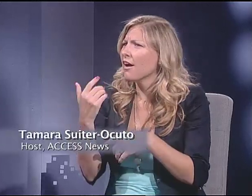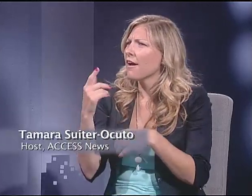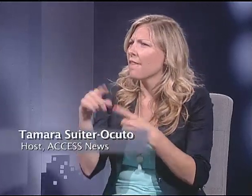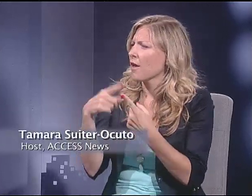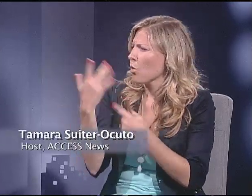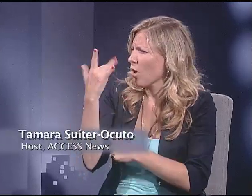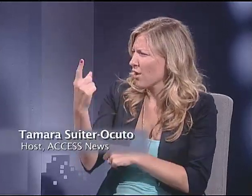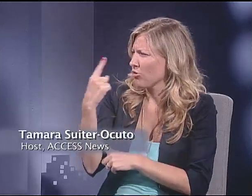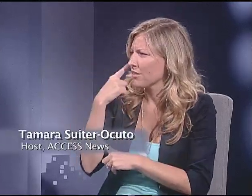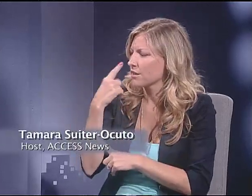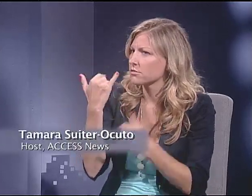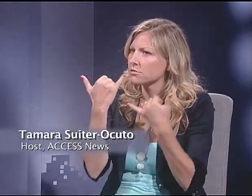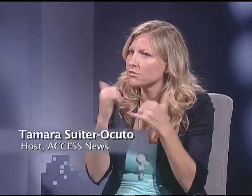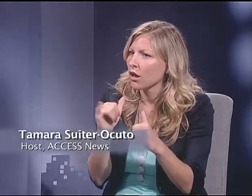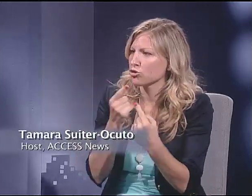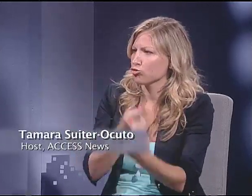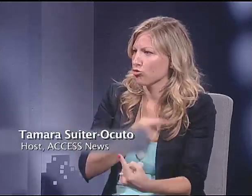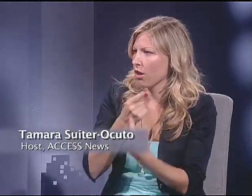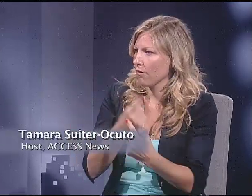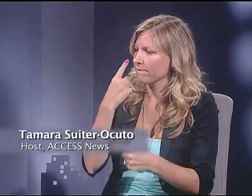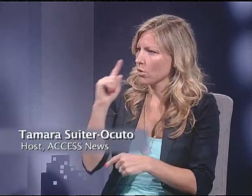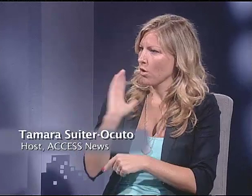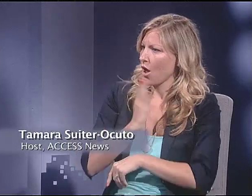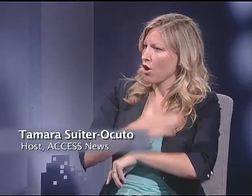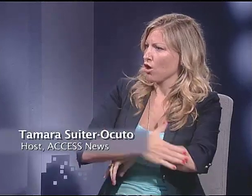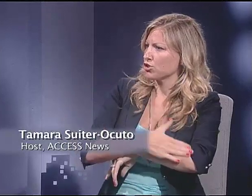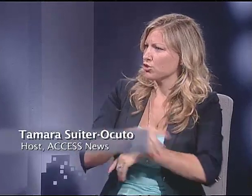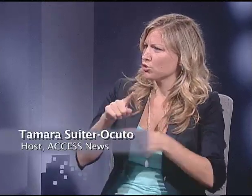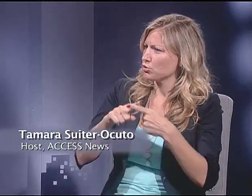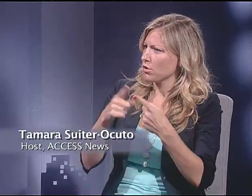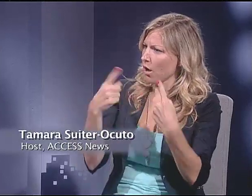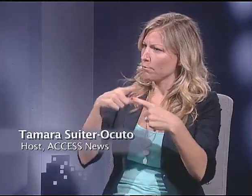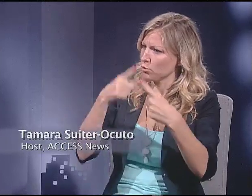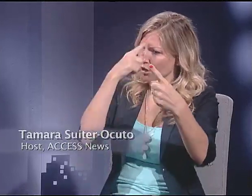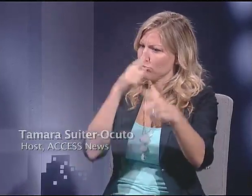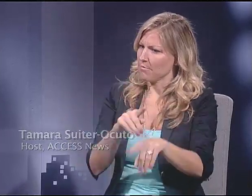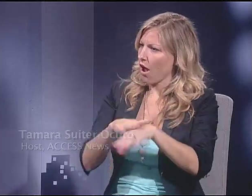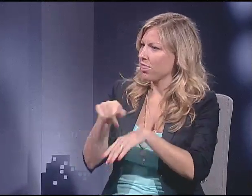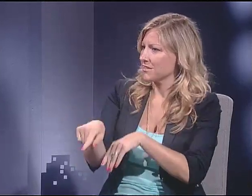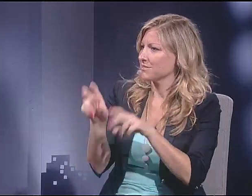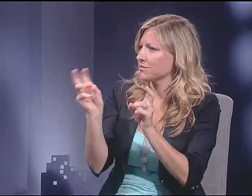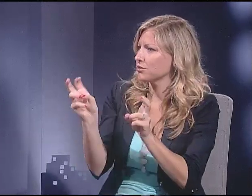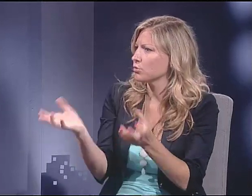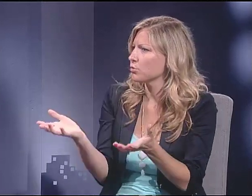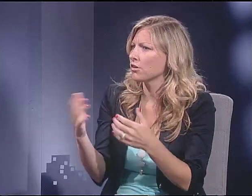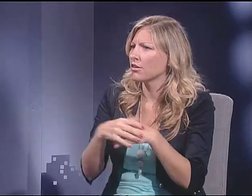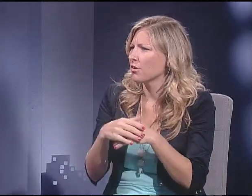Tamara: You make very valid points, but why do you think that it's still a struggle for our country to come to an agreement on the issue?